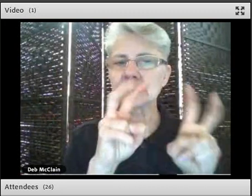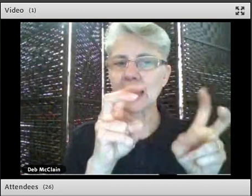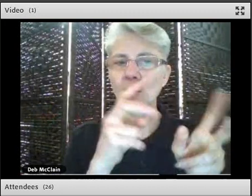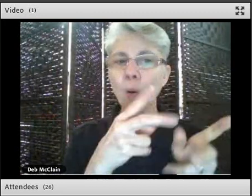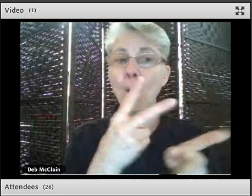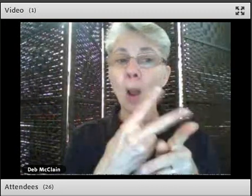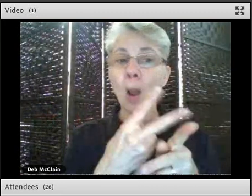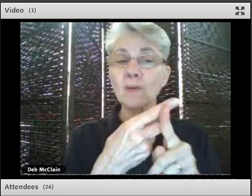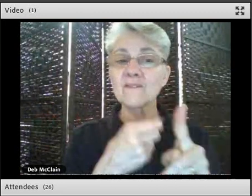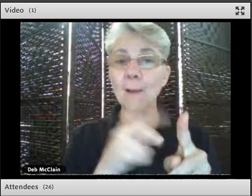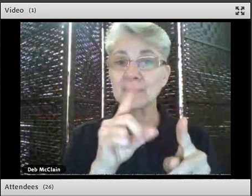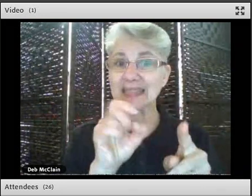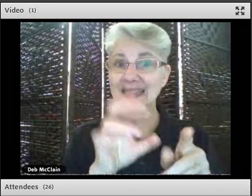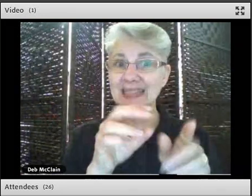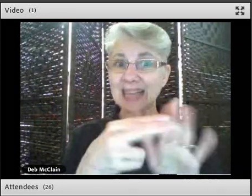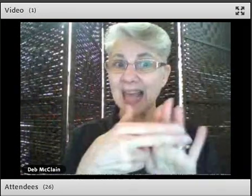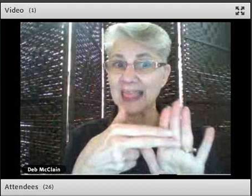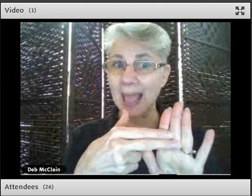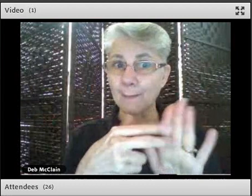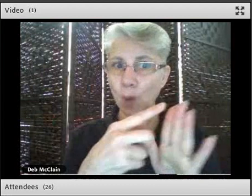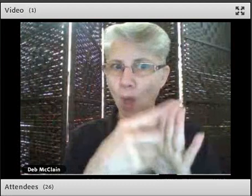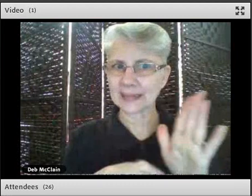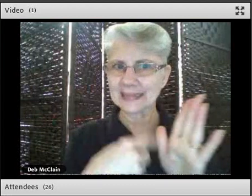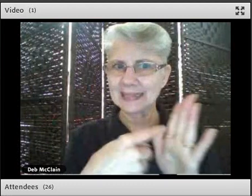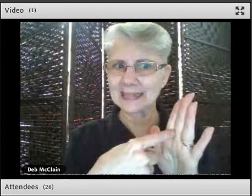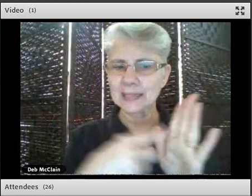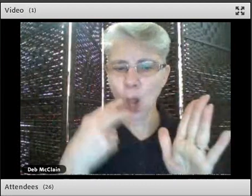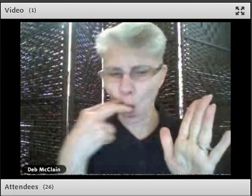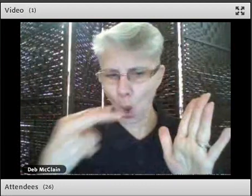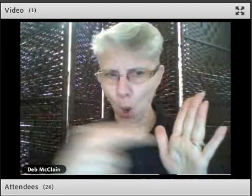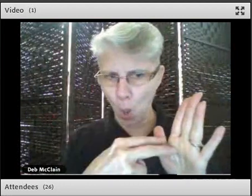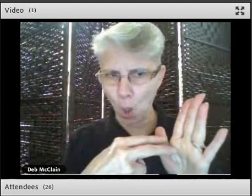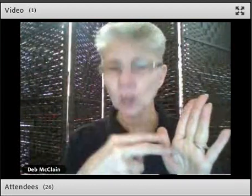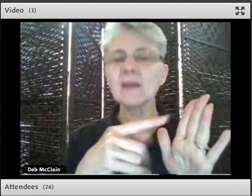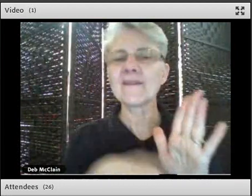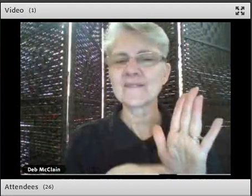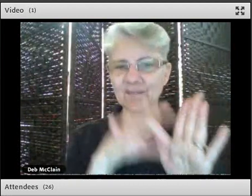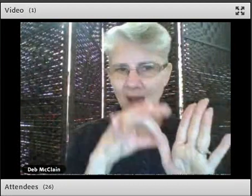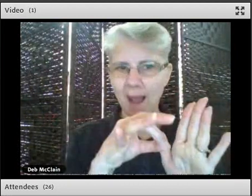to find the publisher name. And for "Harry Potter,"